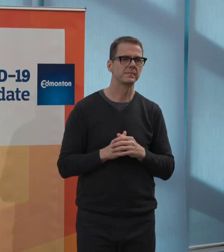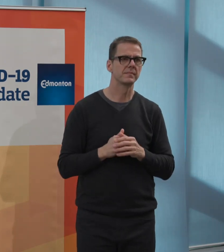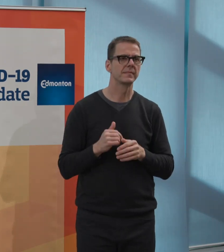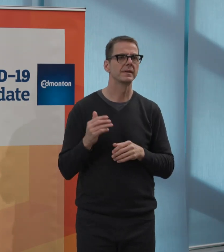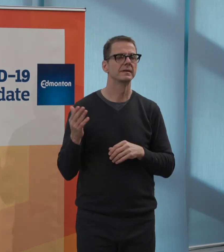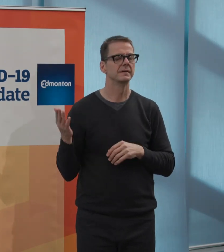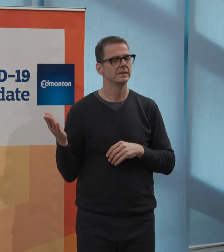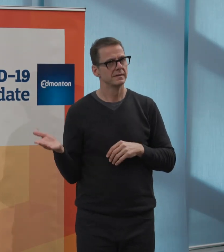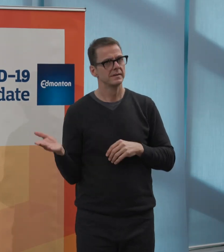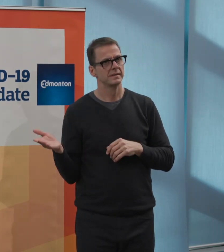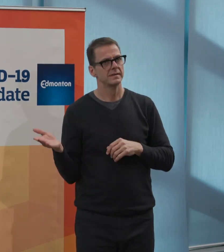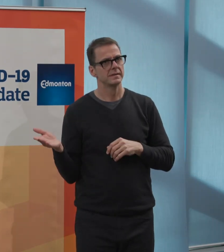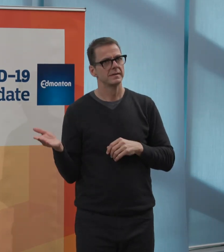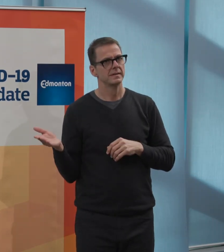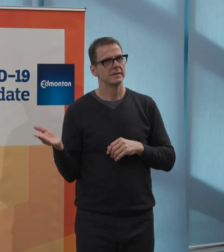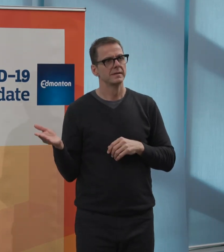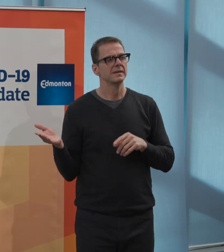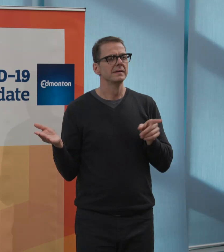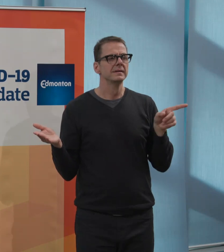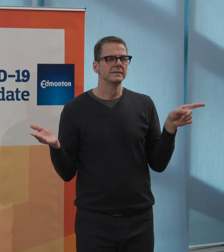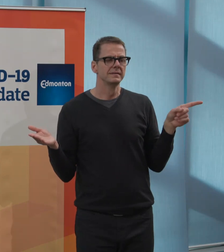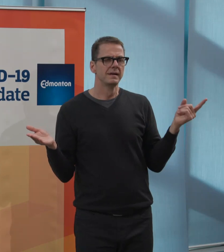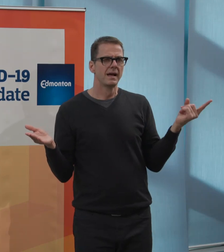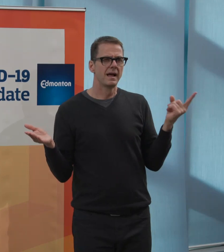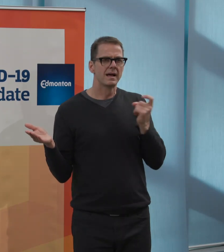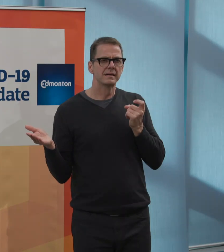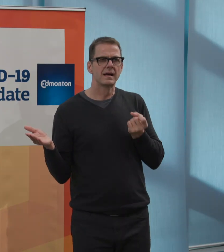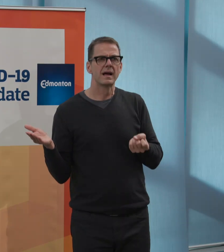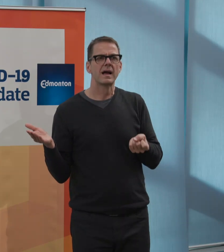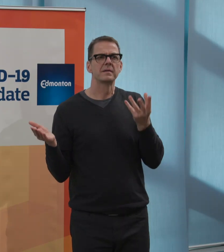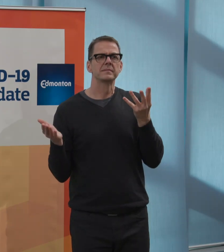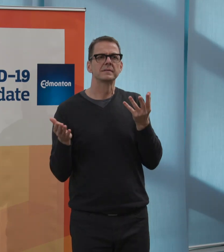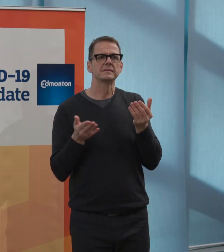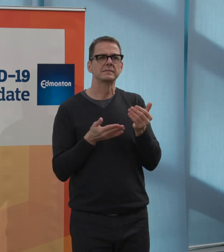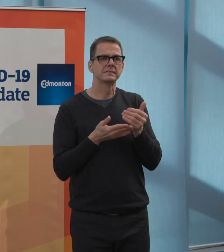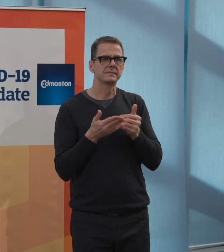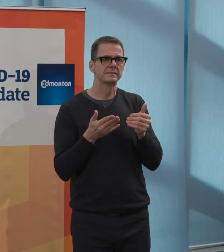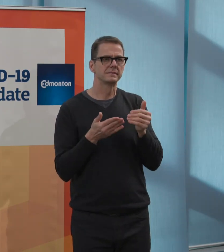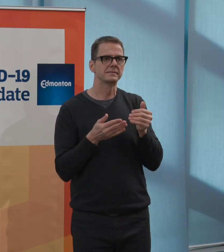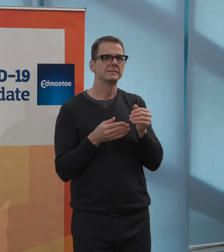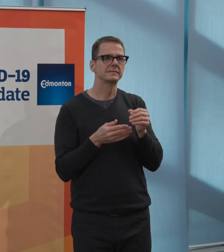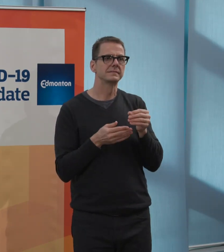what would be the employment insurance that would be provided to the to the